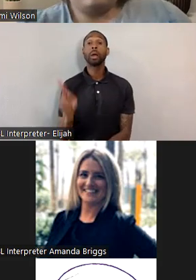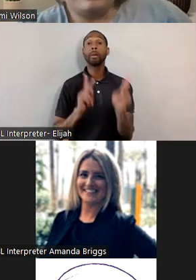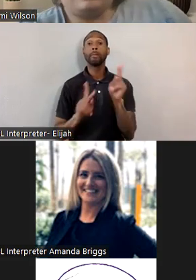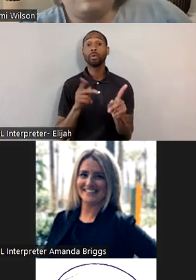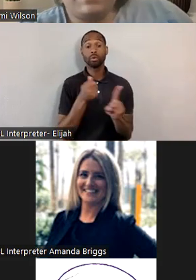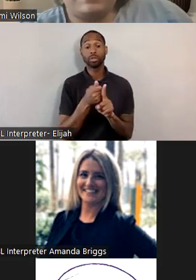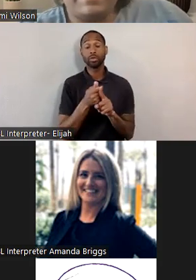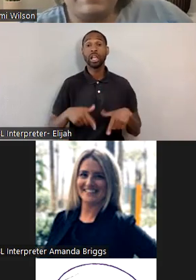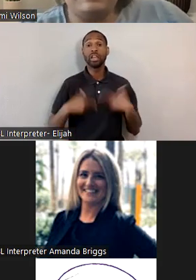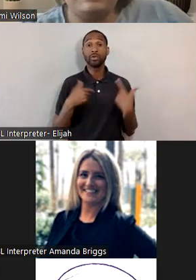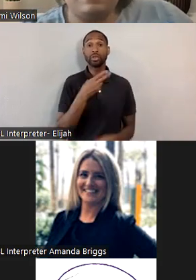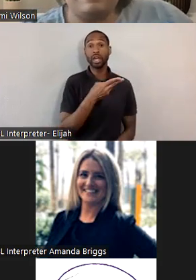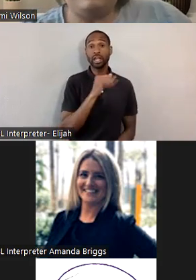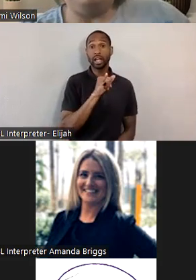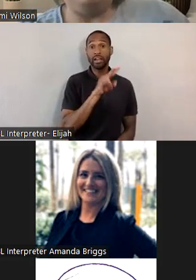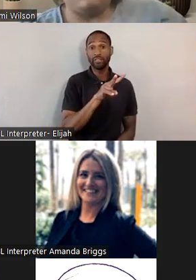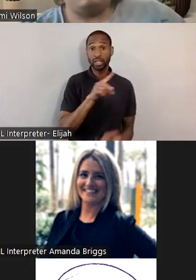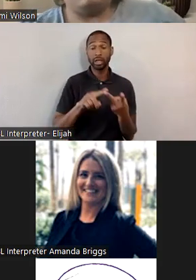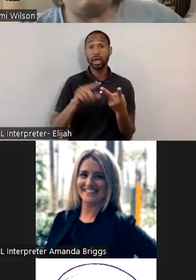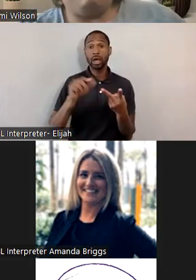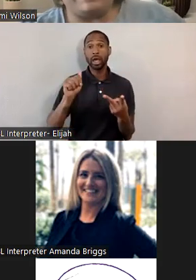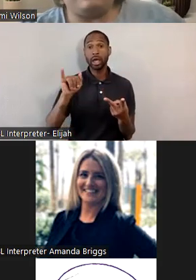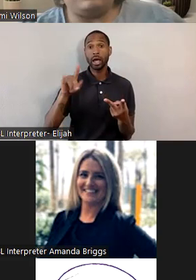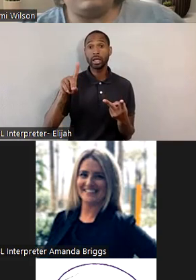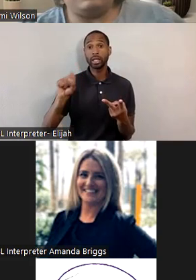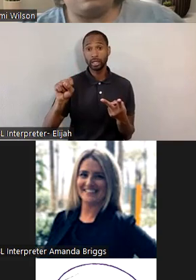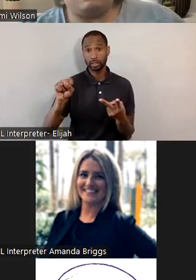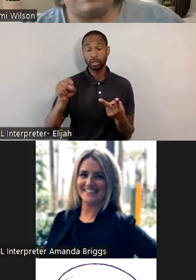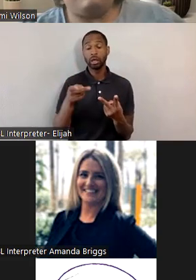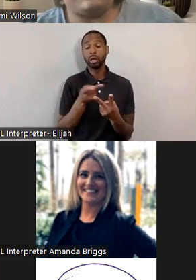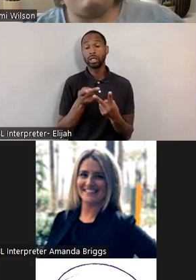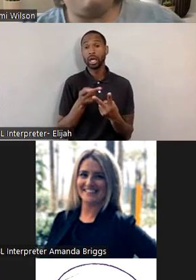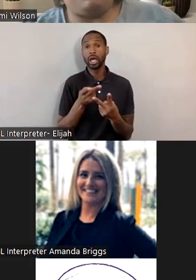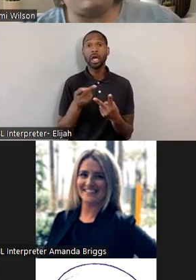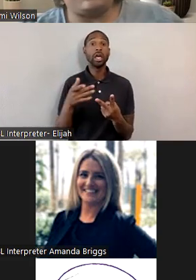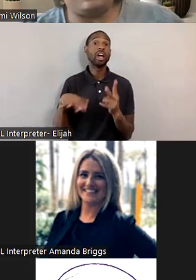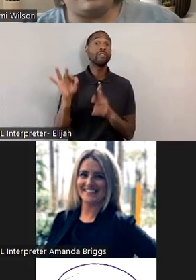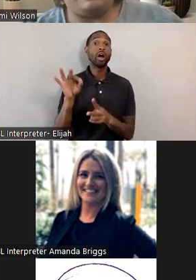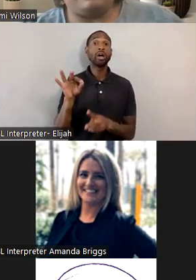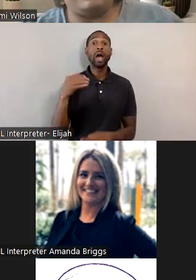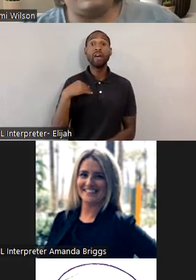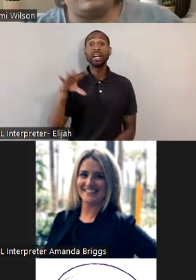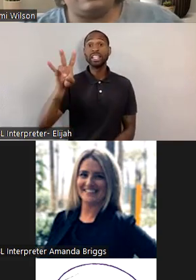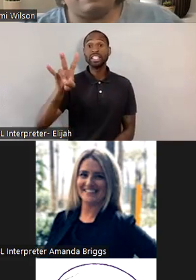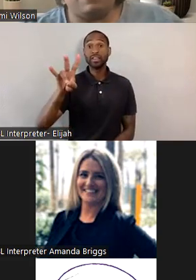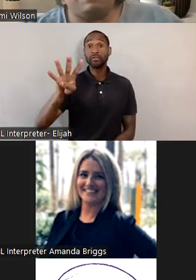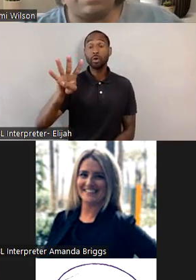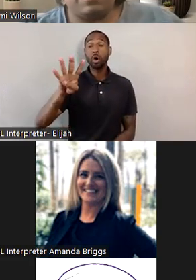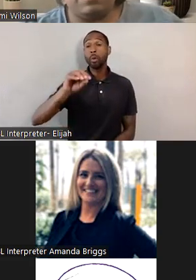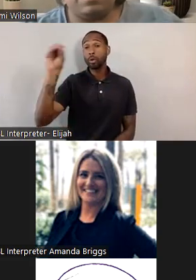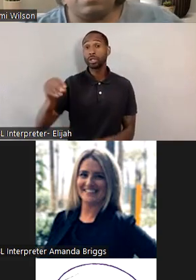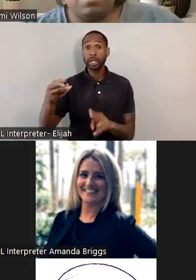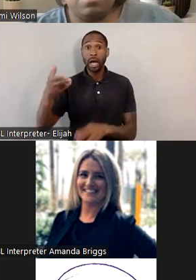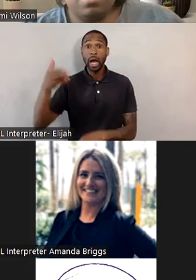HIV and AIDS are found to have a 74% higher incidence of overdose.